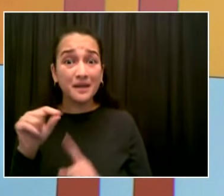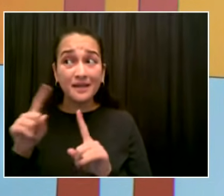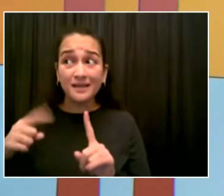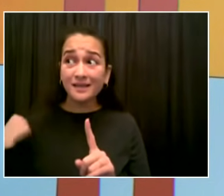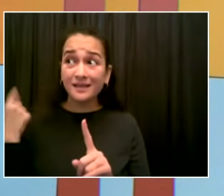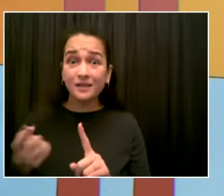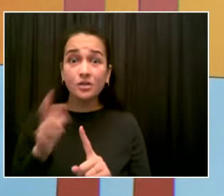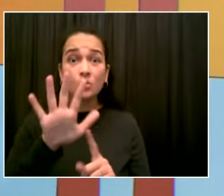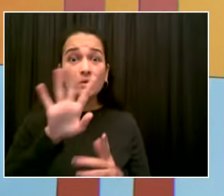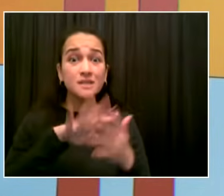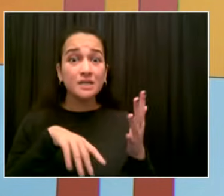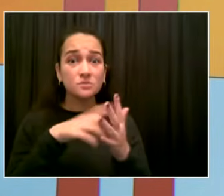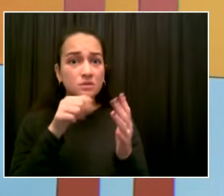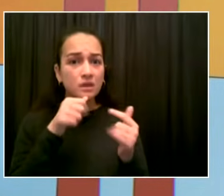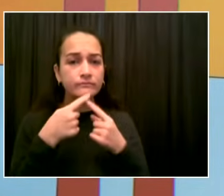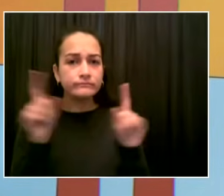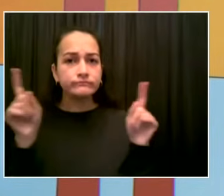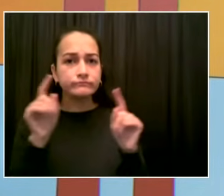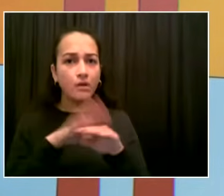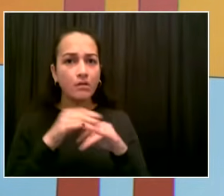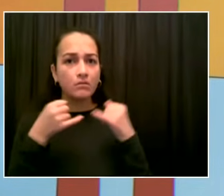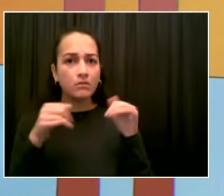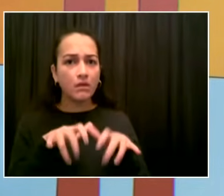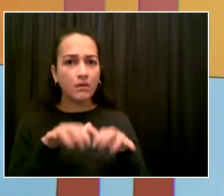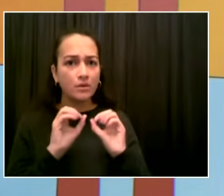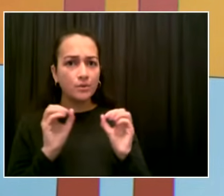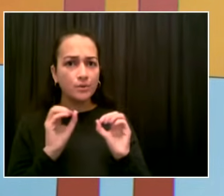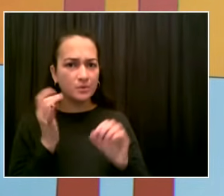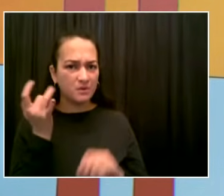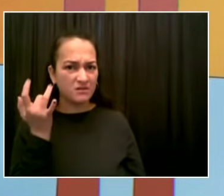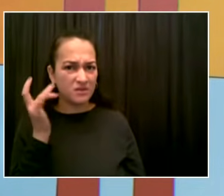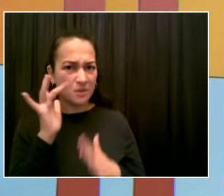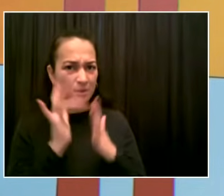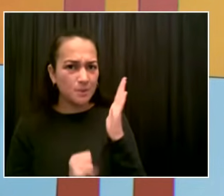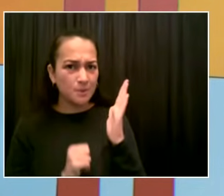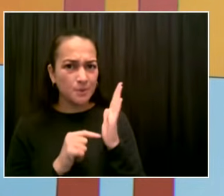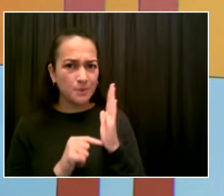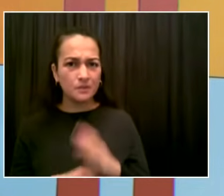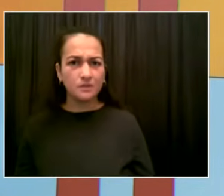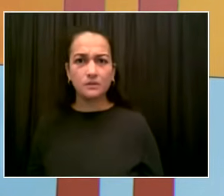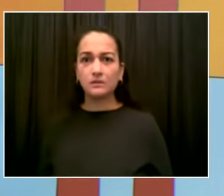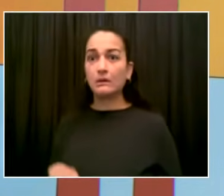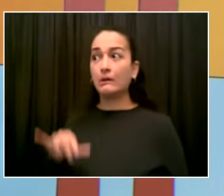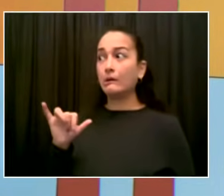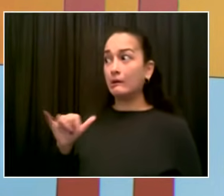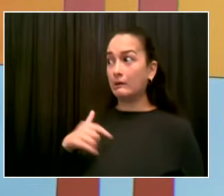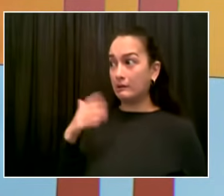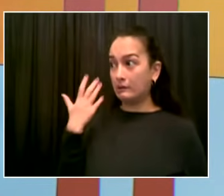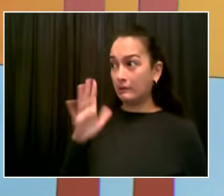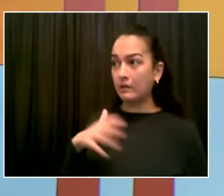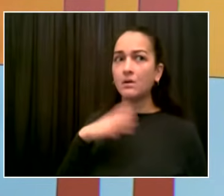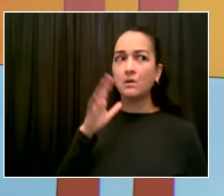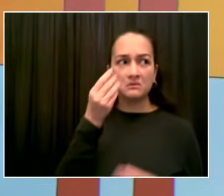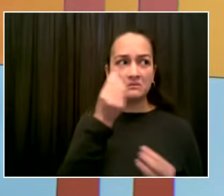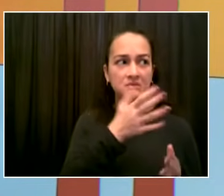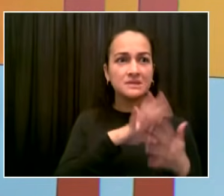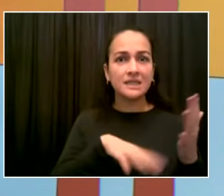THAT. THAT IS THE FIRST I'VE HEARD THAT. WE WILL MAKE SURE THAT OUR SCHEDULING TEAM AND OUR■çLE GAL TEAM FIGURE OUT WHAT'S INGOG ON WITH THAT AND GET